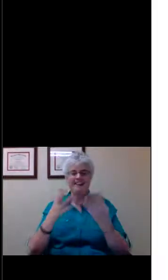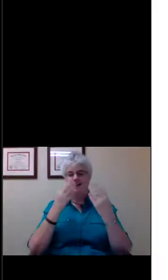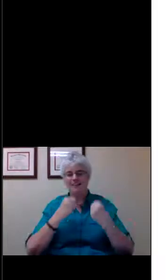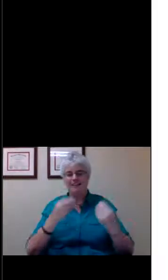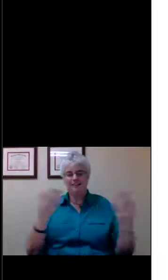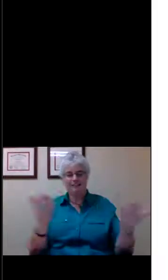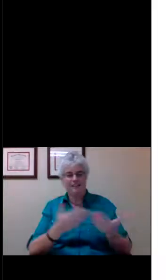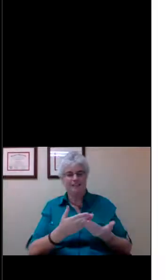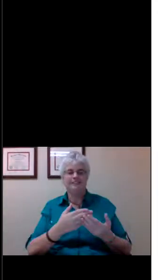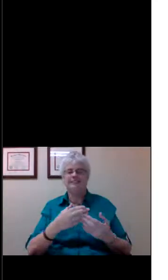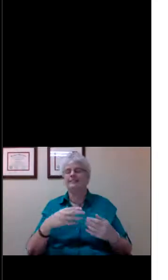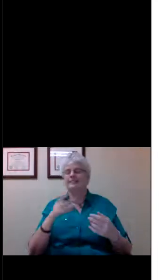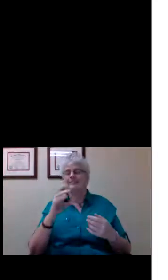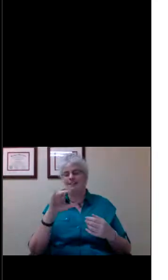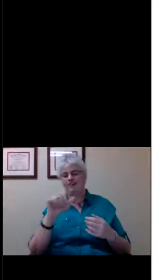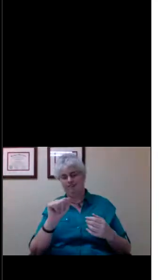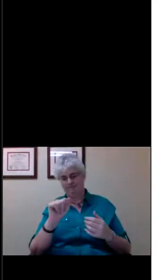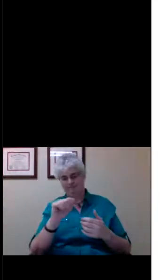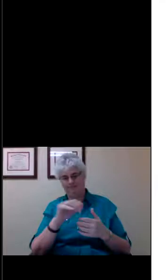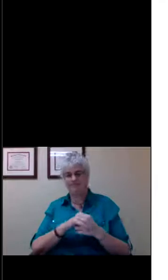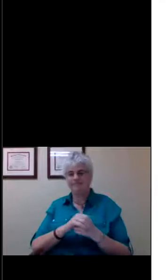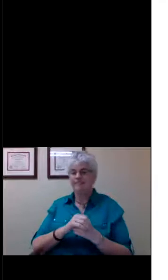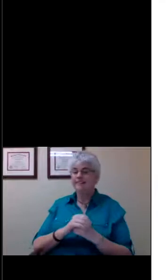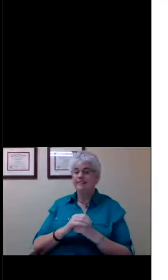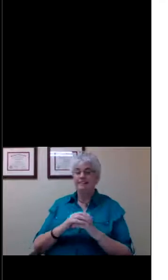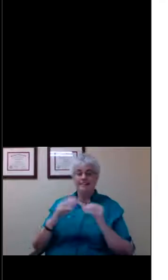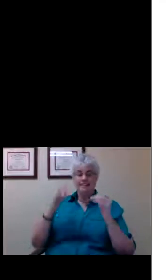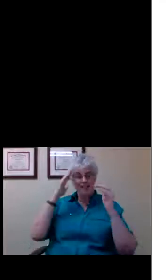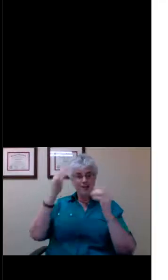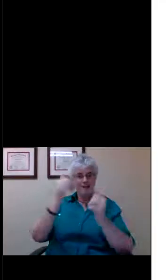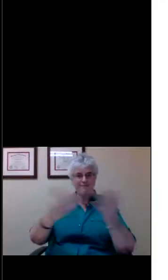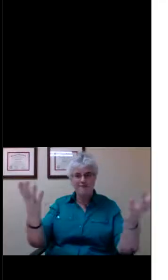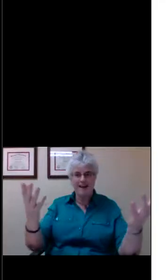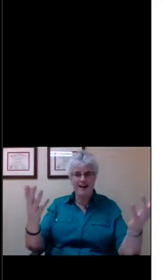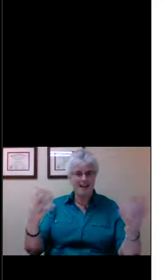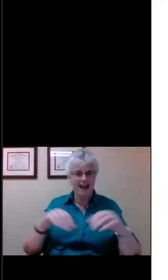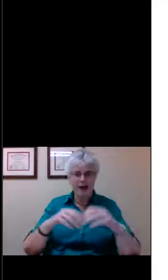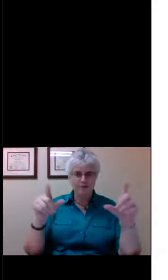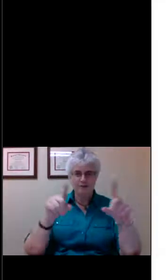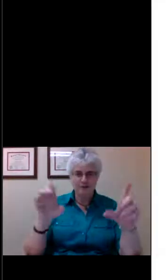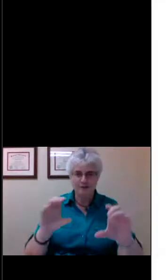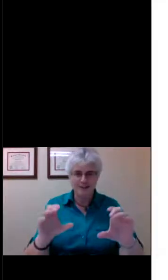Holly: thank you for that nice, beautiful introduction Cierra. Hi everyone, how's